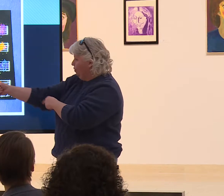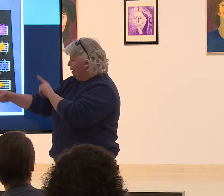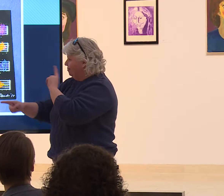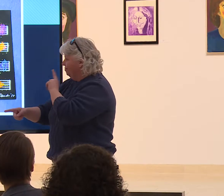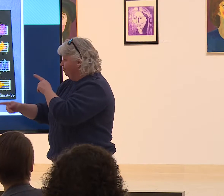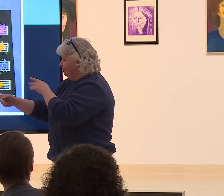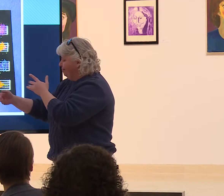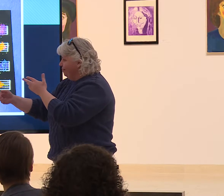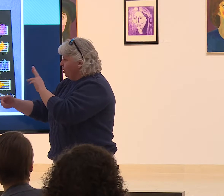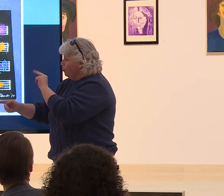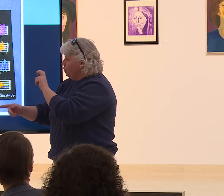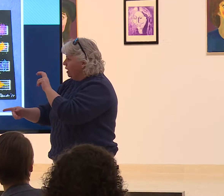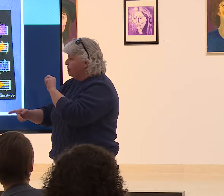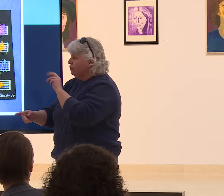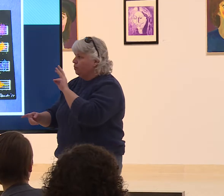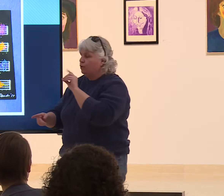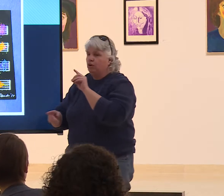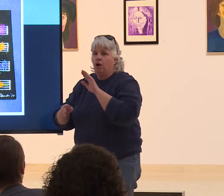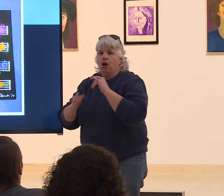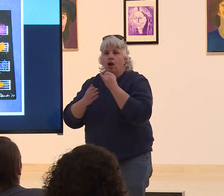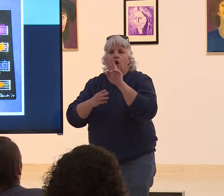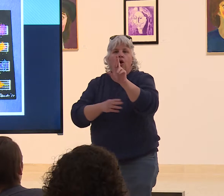So I met Nancy...